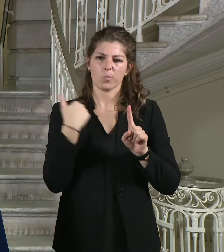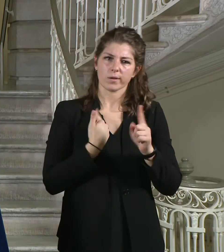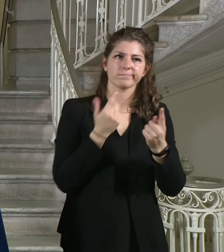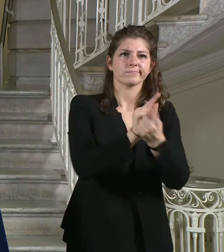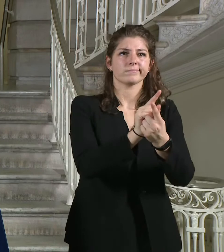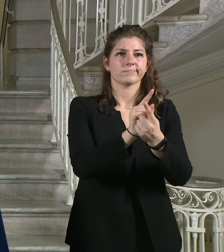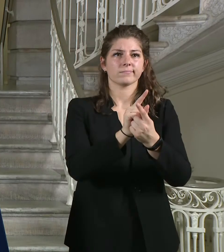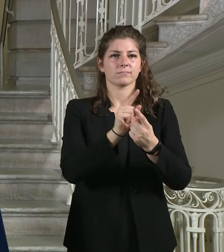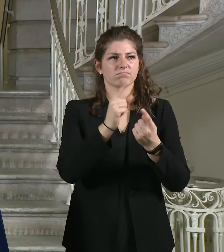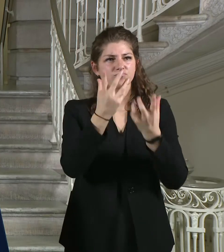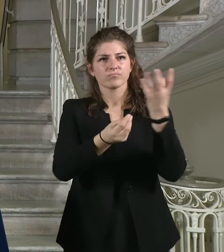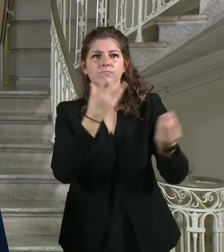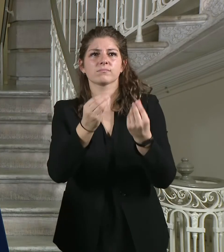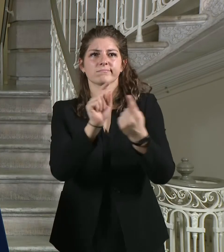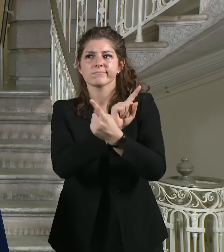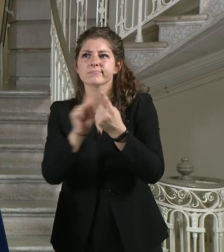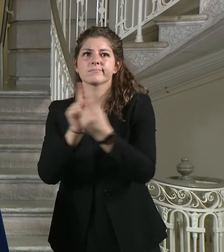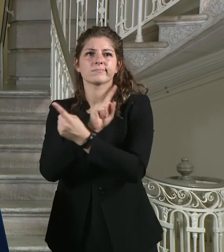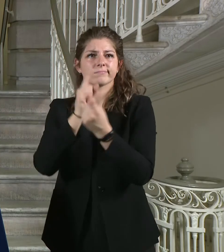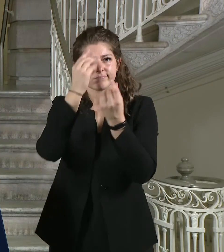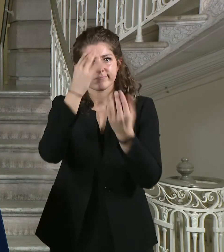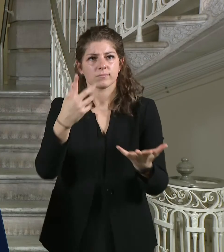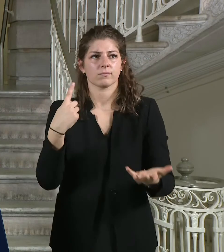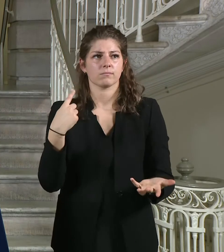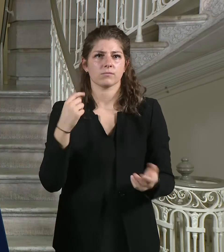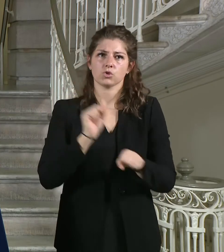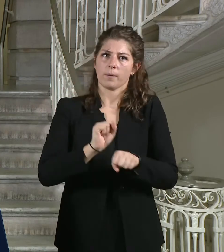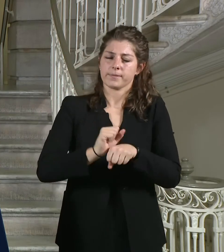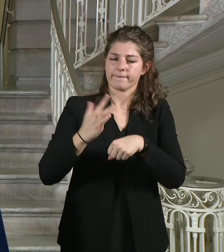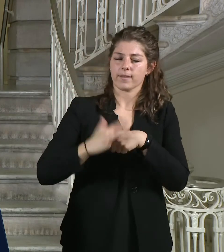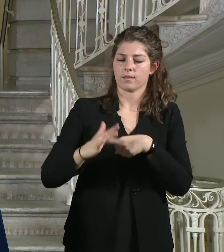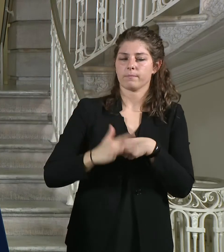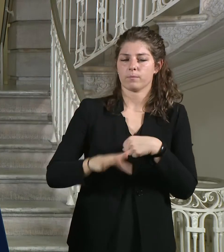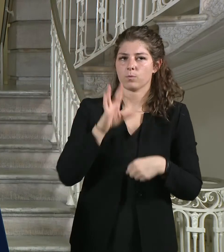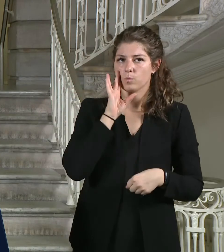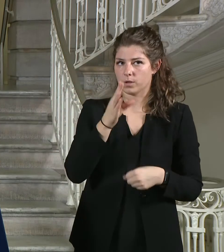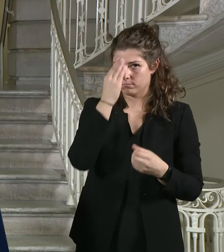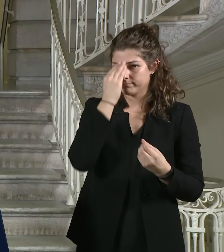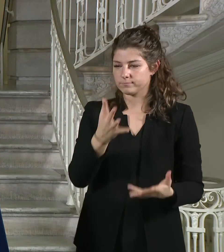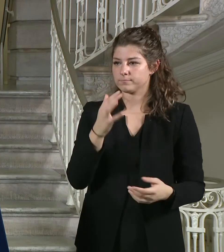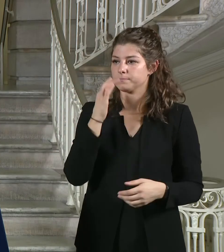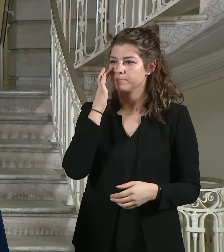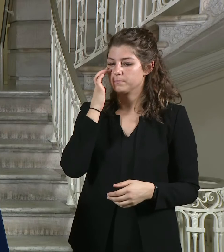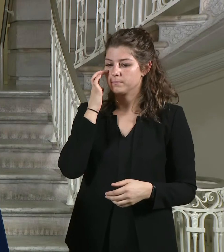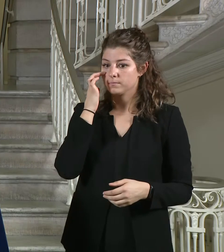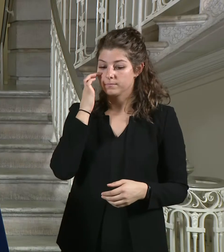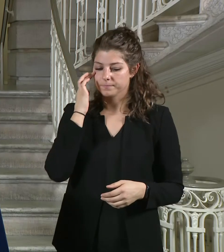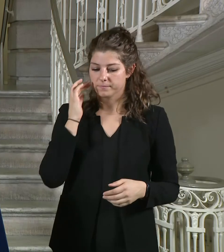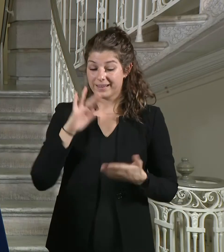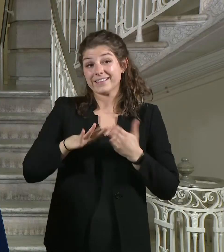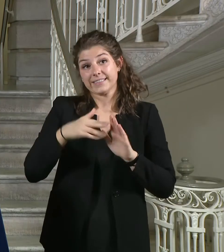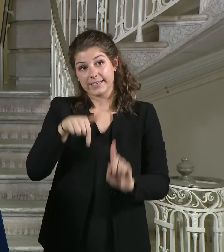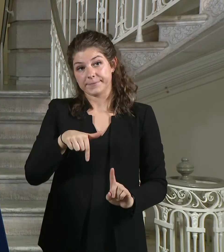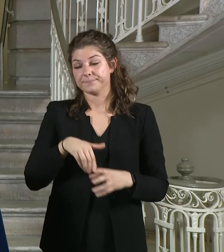NOT AS PASSIVE OF WE AS WE HAVE BEEN HISTORICALL Y WAITING FOR